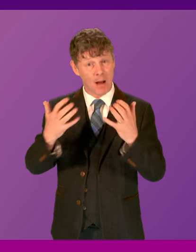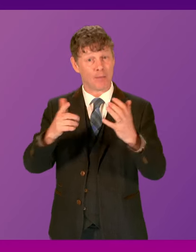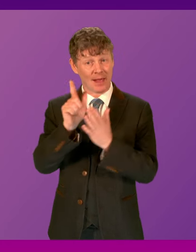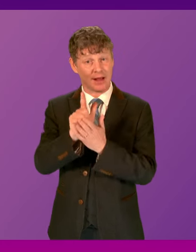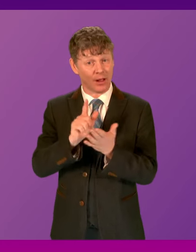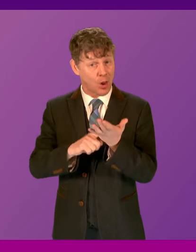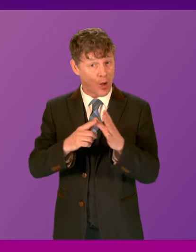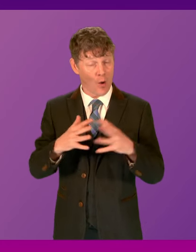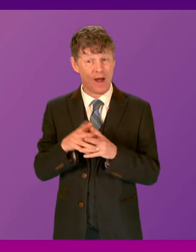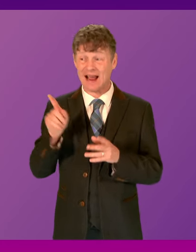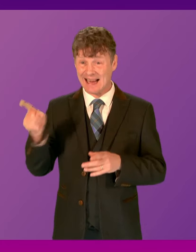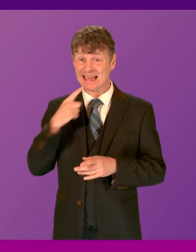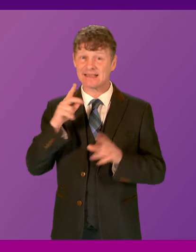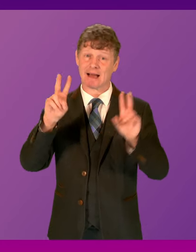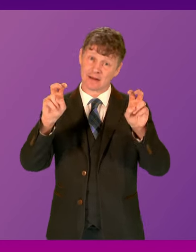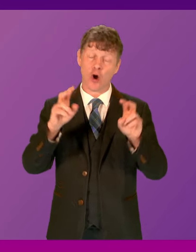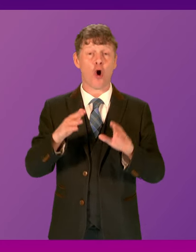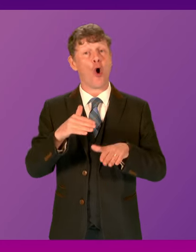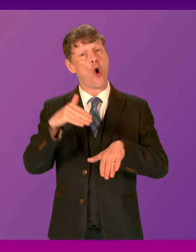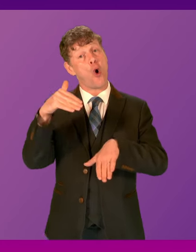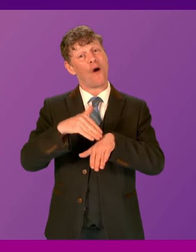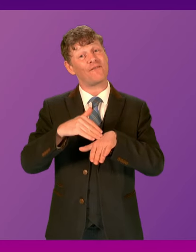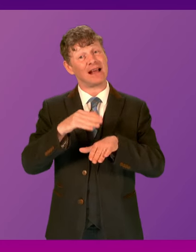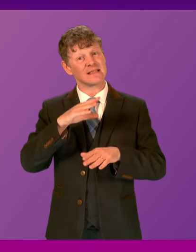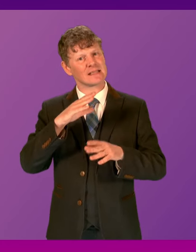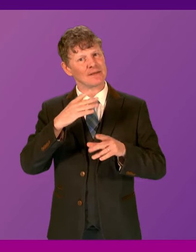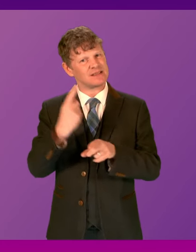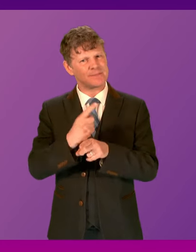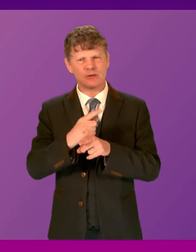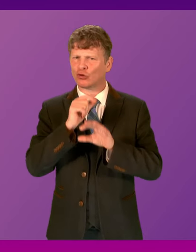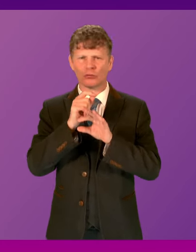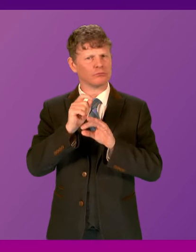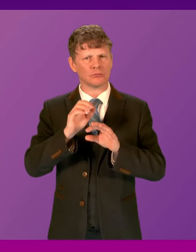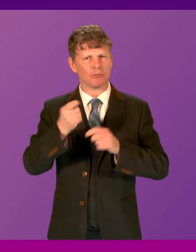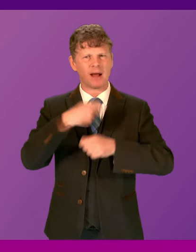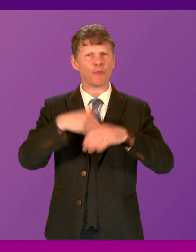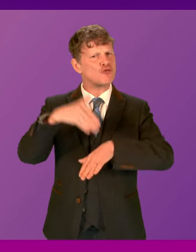“Offensive speech is not criminalised by this legislation: the only speech